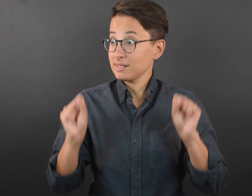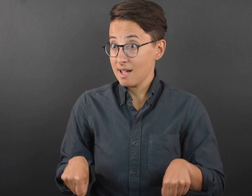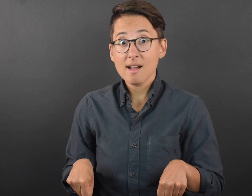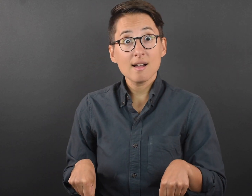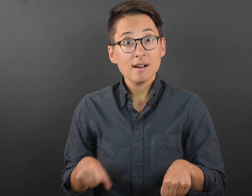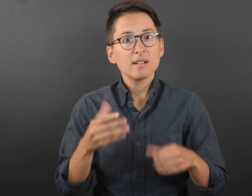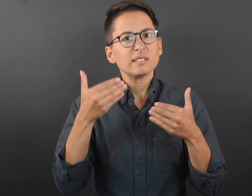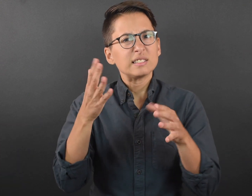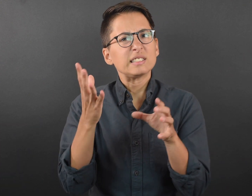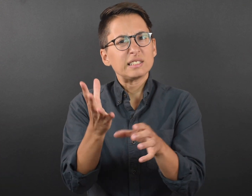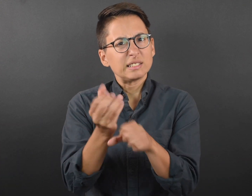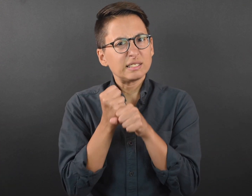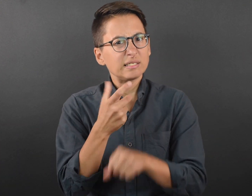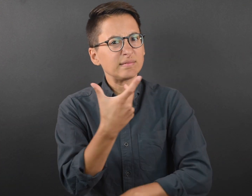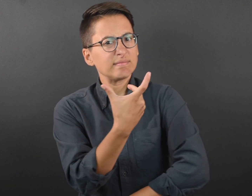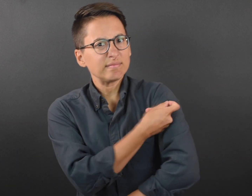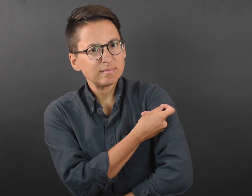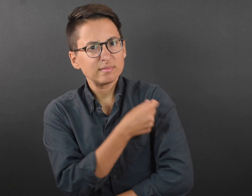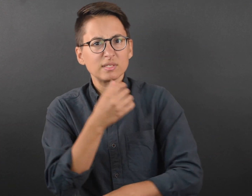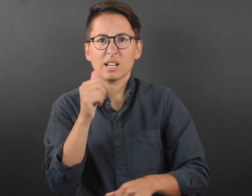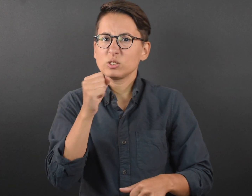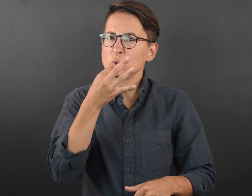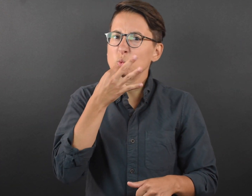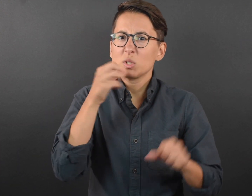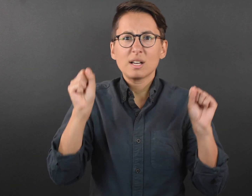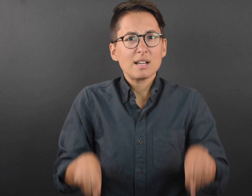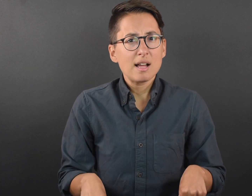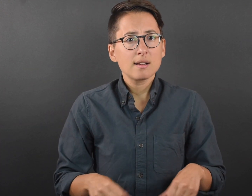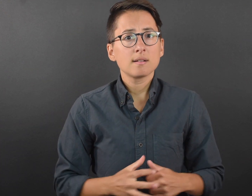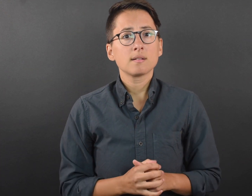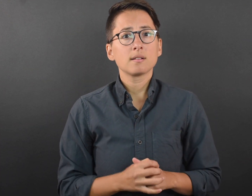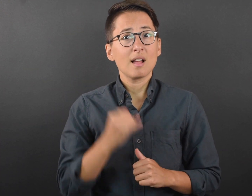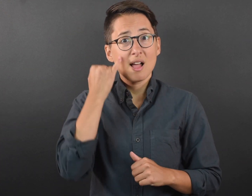If you’re eligible, get vaccinated as soon as you can.